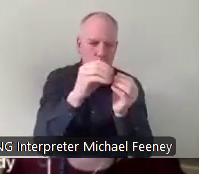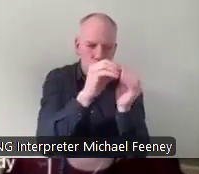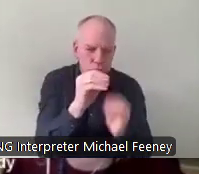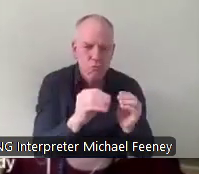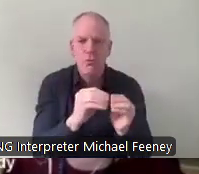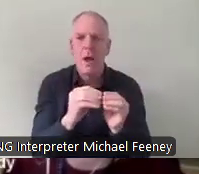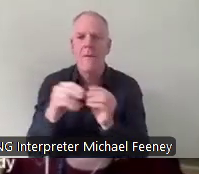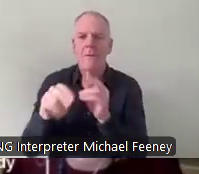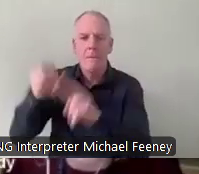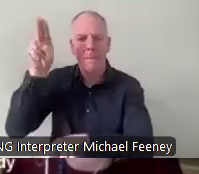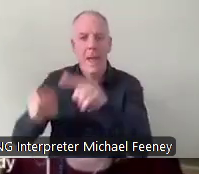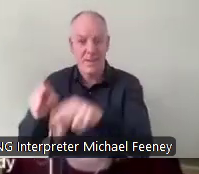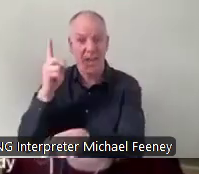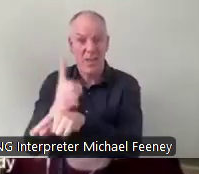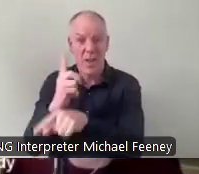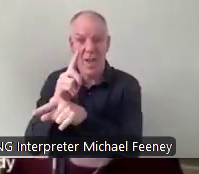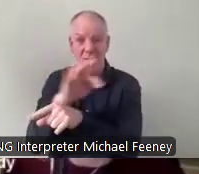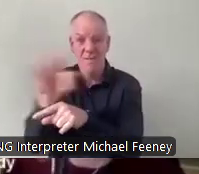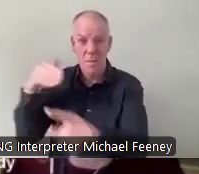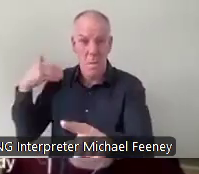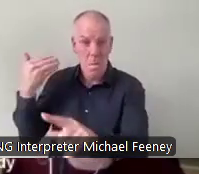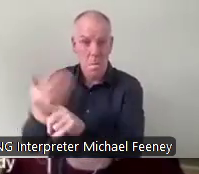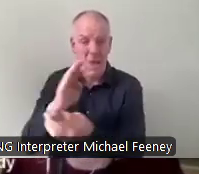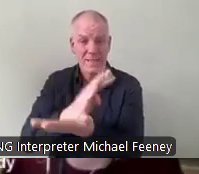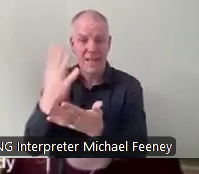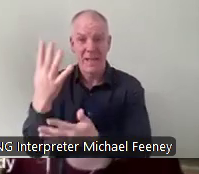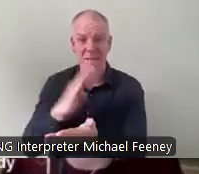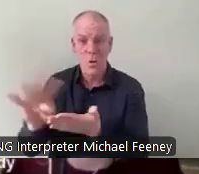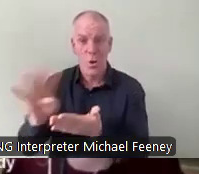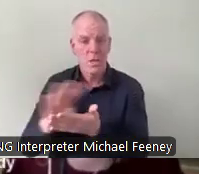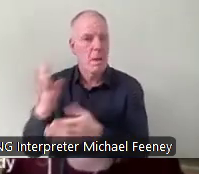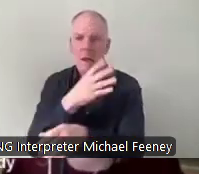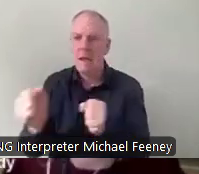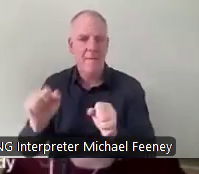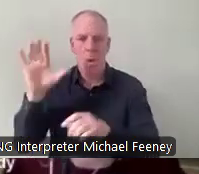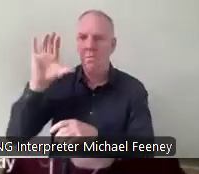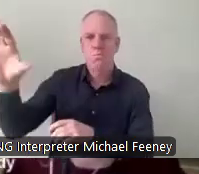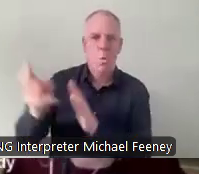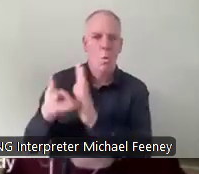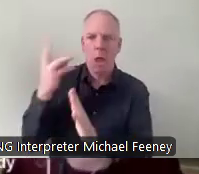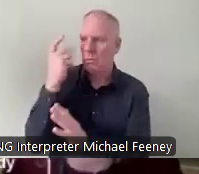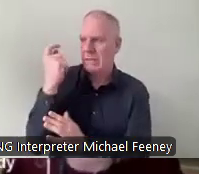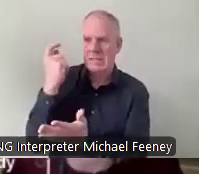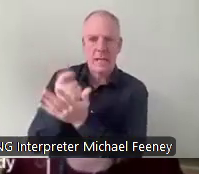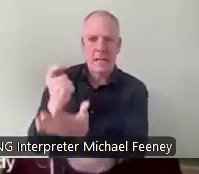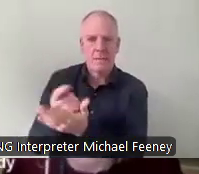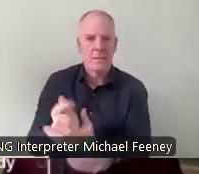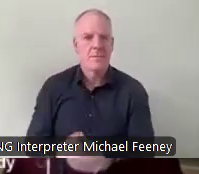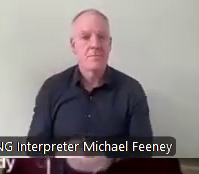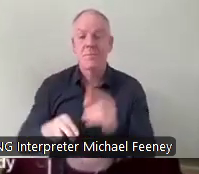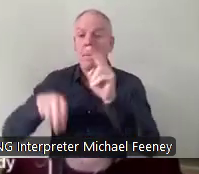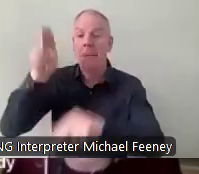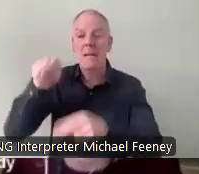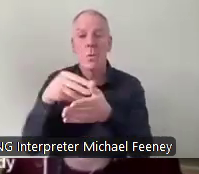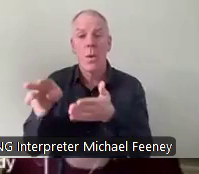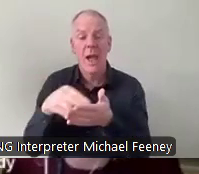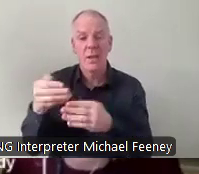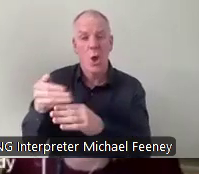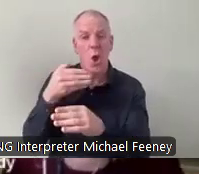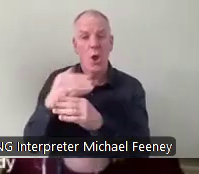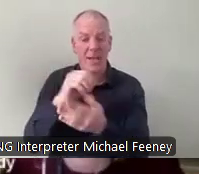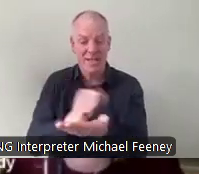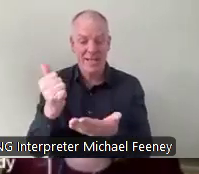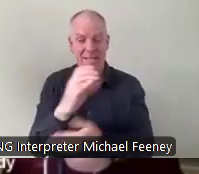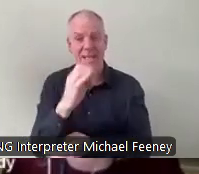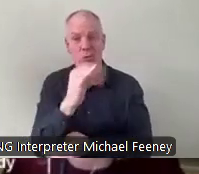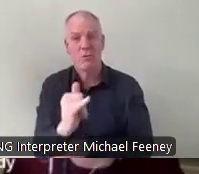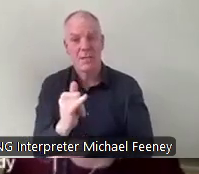the Gallery's holdings since 1914 but has not been on its walls in recent memory. Painted in the early decades of the 16th century by a prominent Italian Renaissance